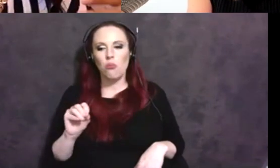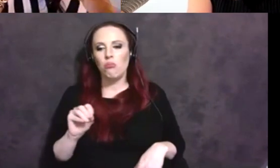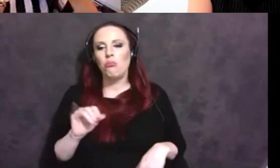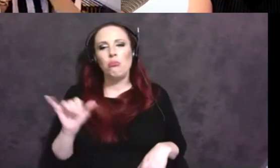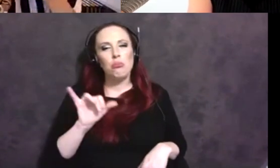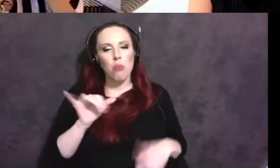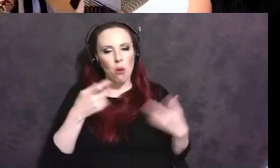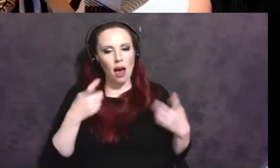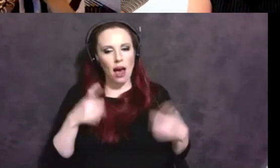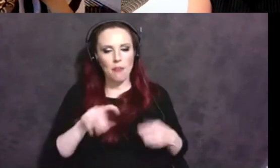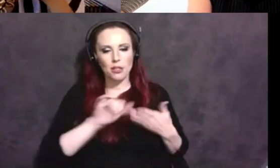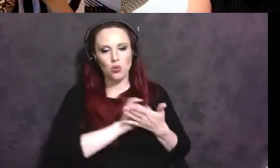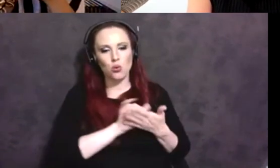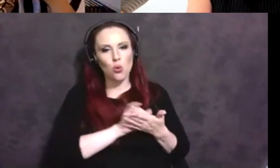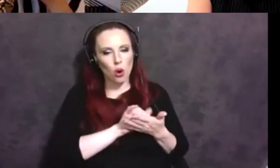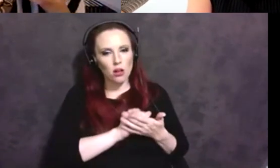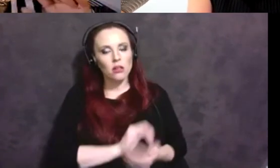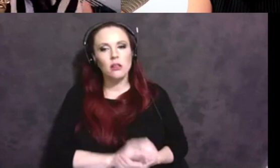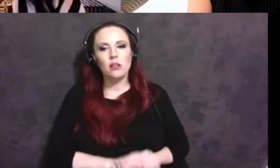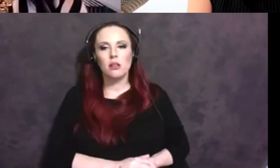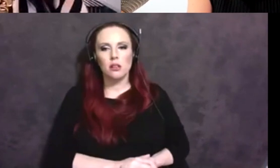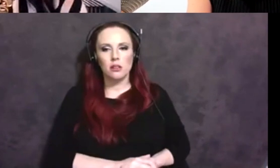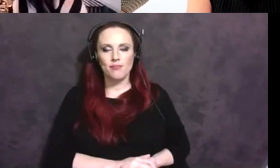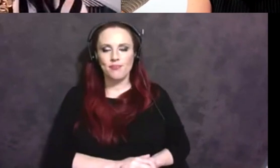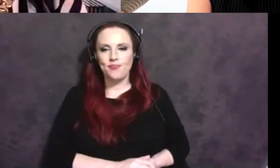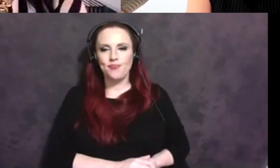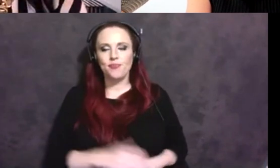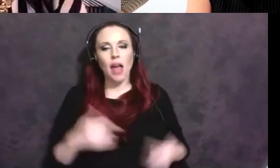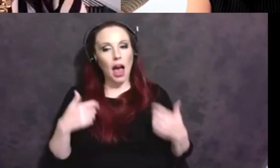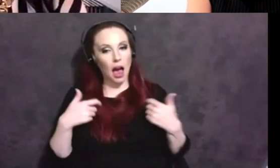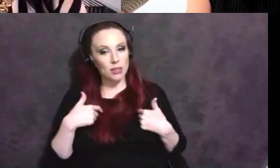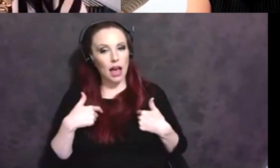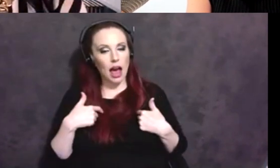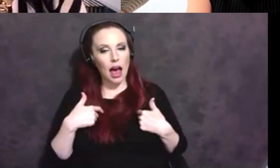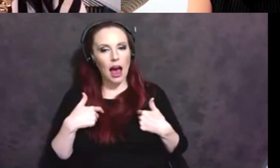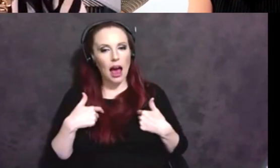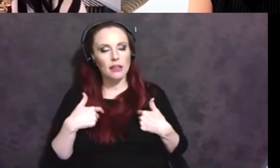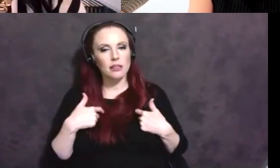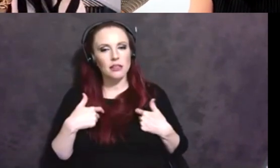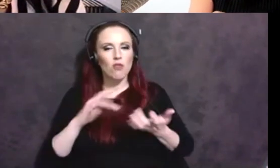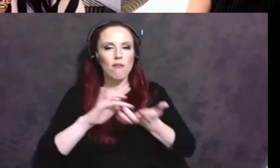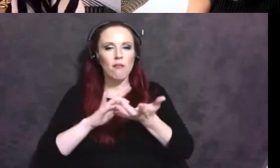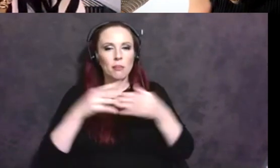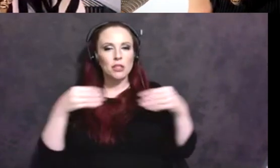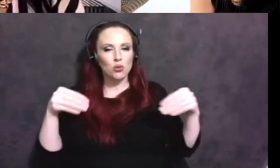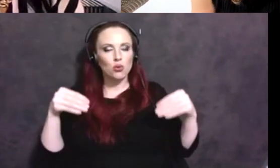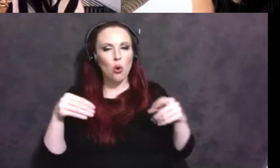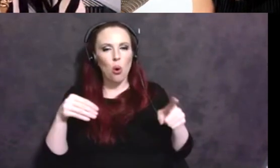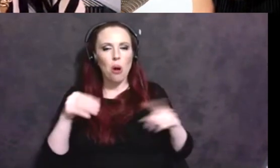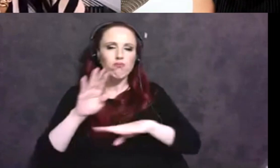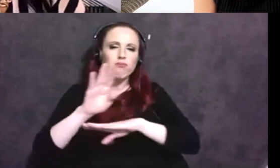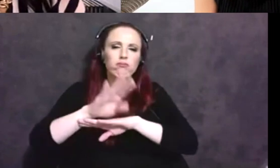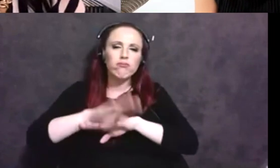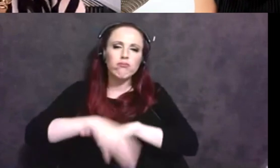When COVID first started to impact Canada, Toronto, similar to what the experience was